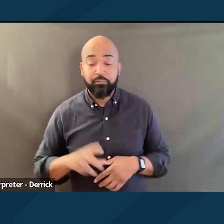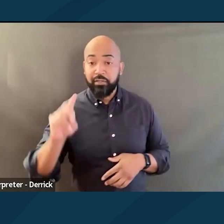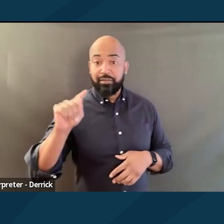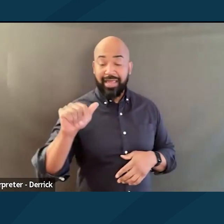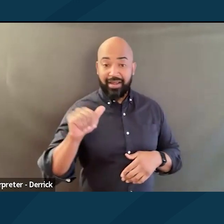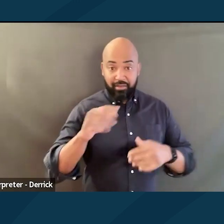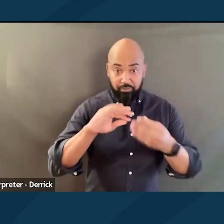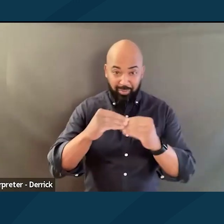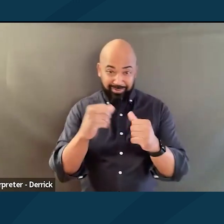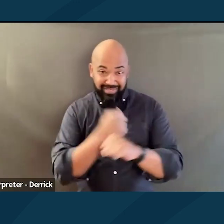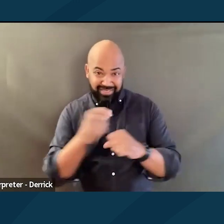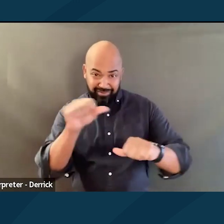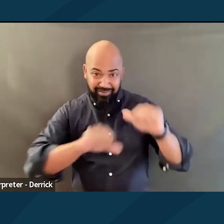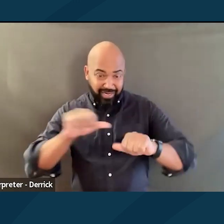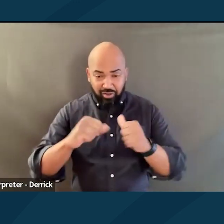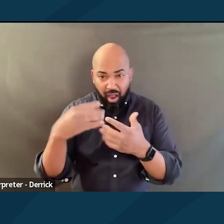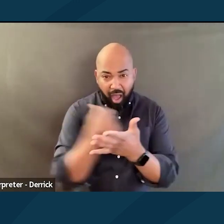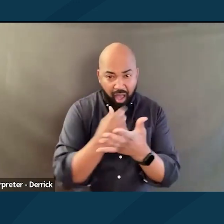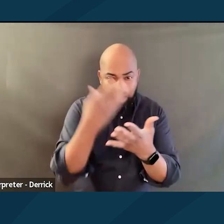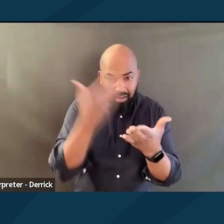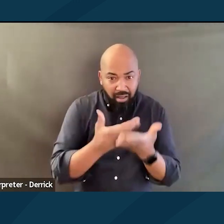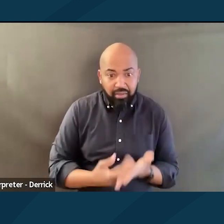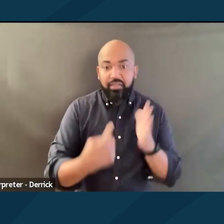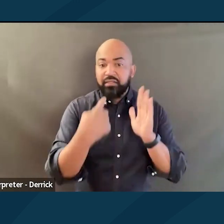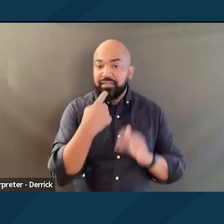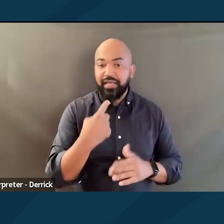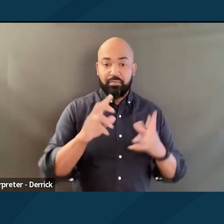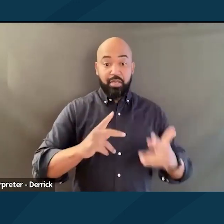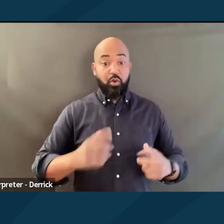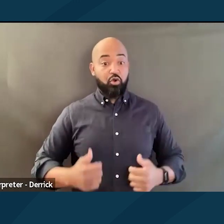people's health and health conditions, the lifespan of people living in nursing